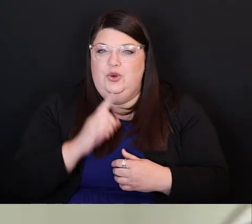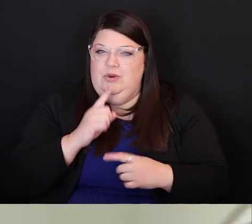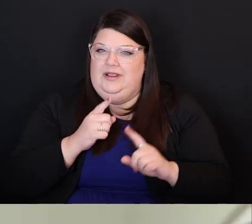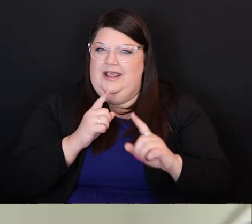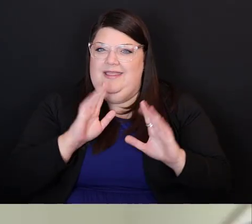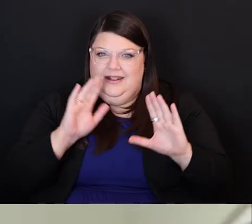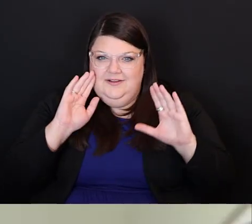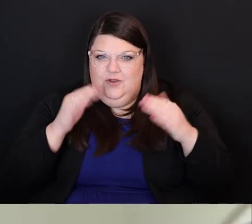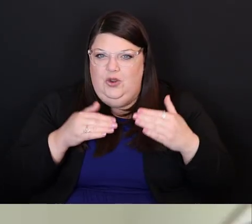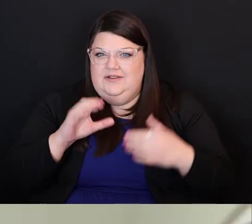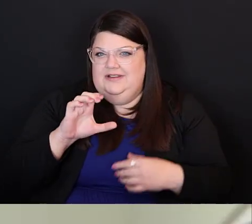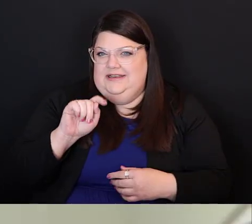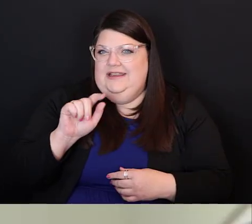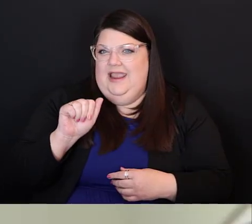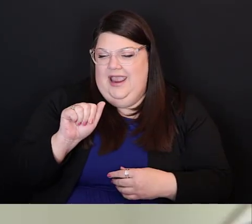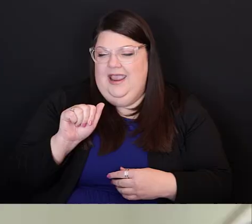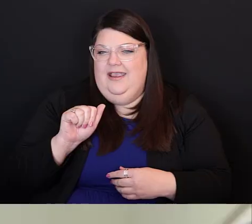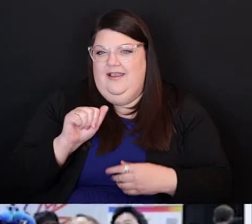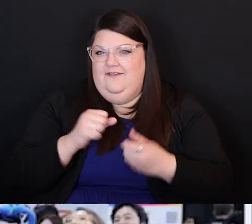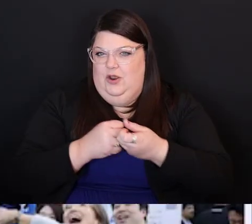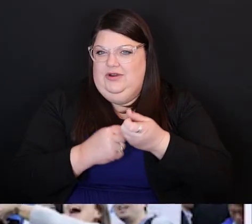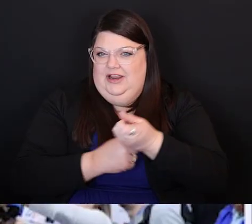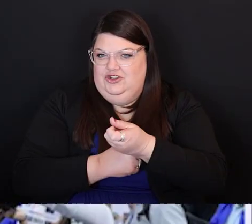We have grants and a contest at our show CES,